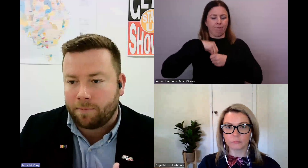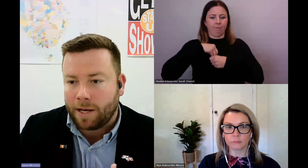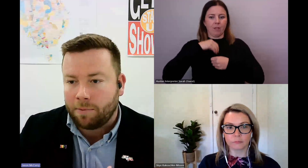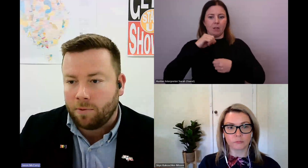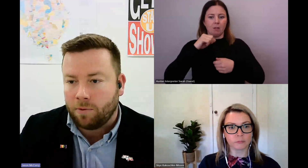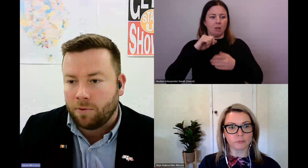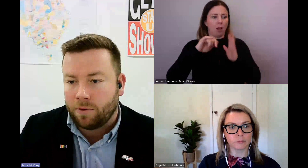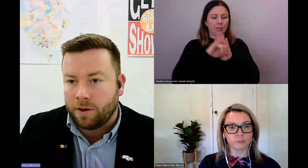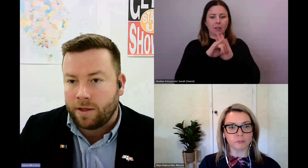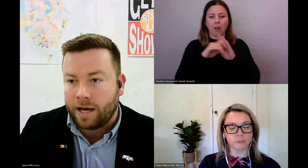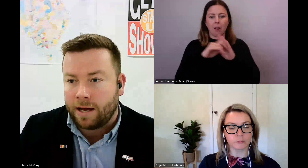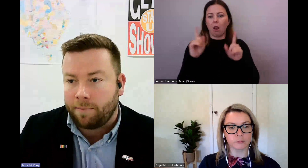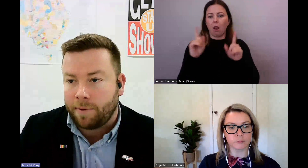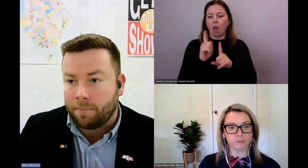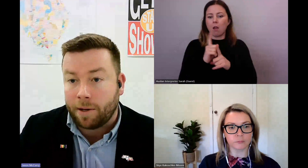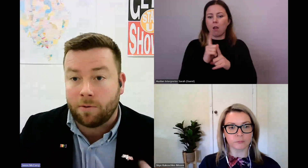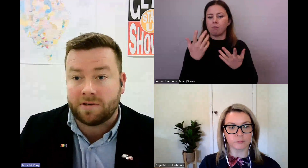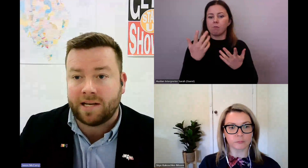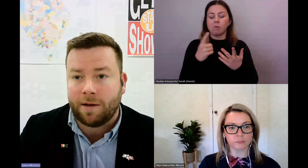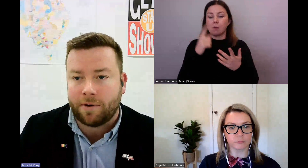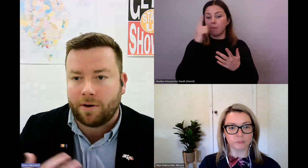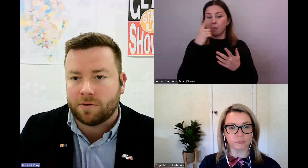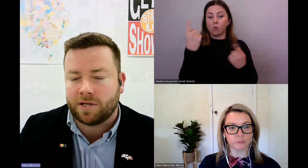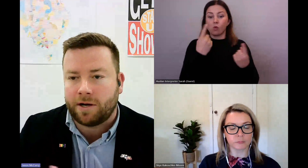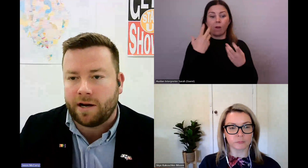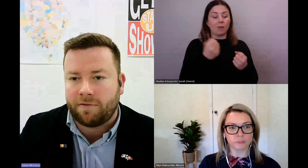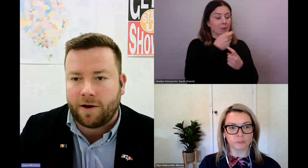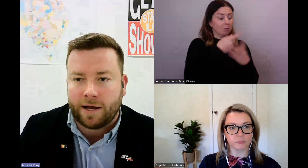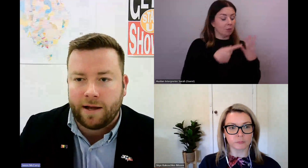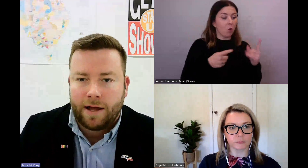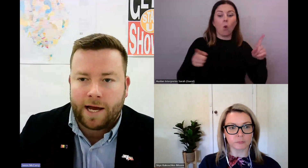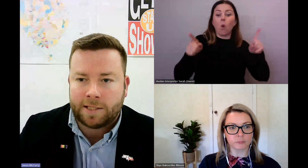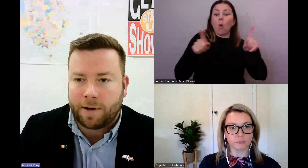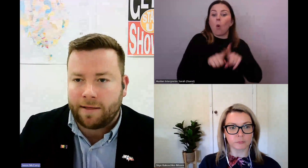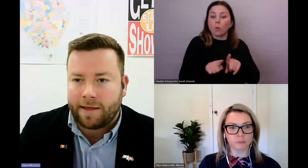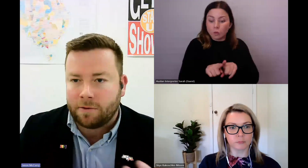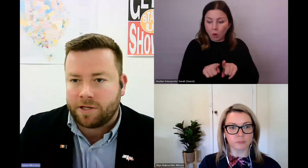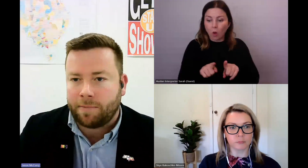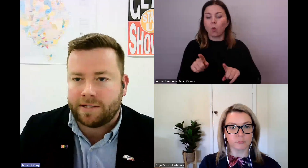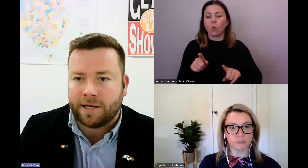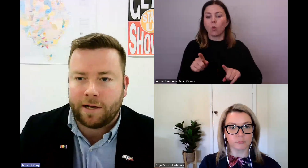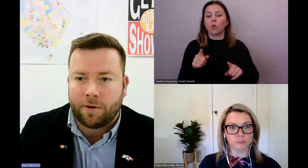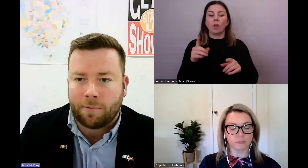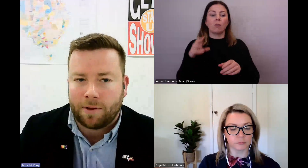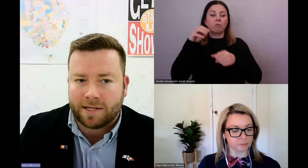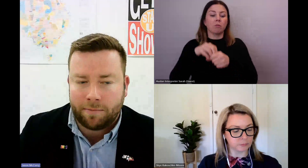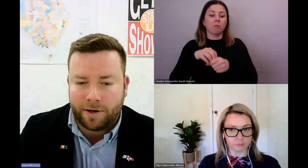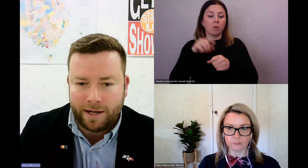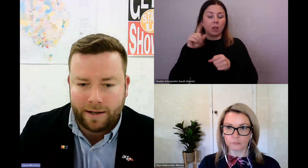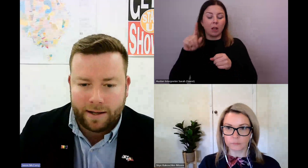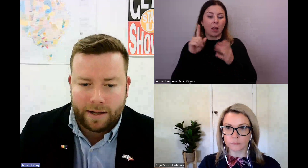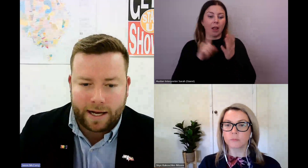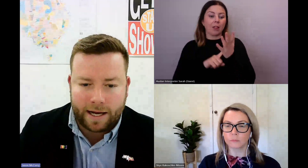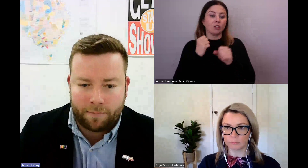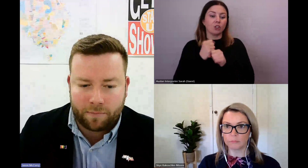people who are disabled and also identify as part of the lgbtqi+ community